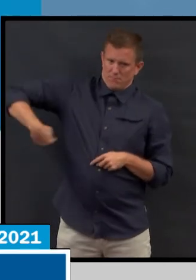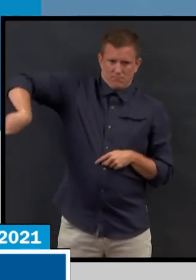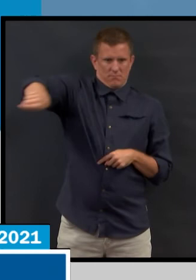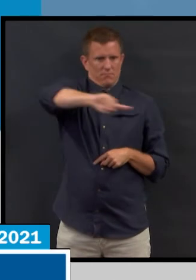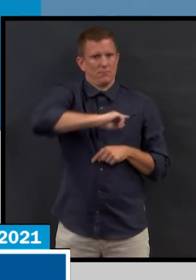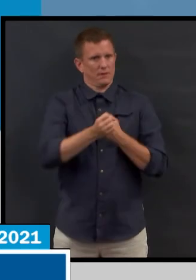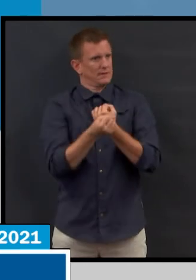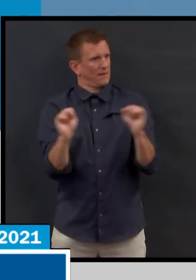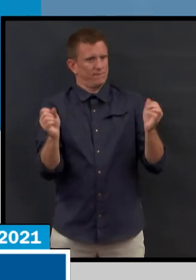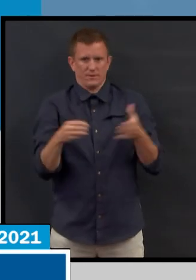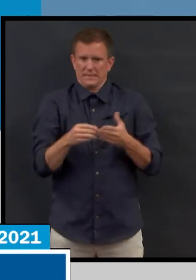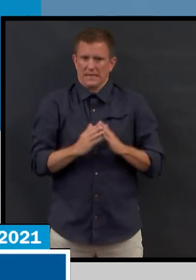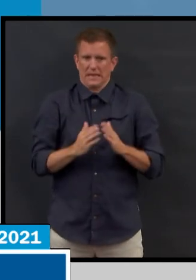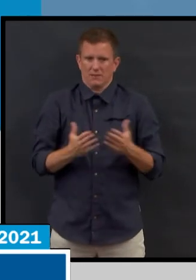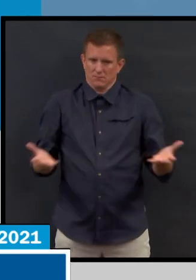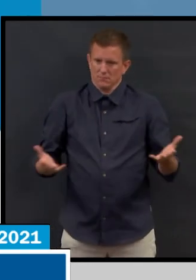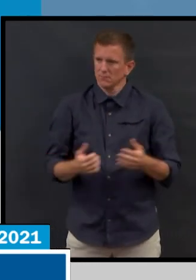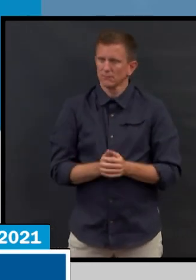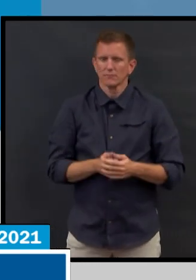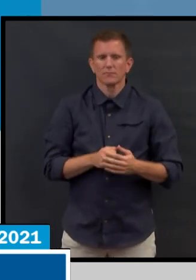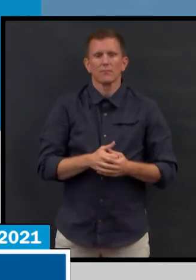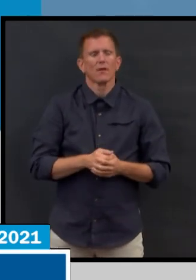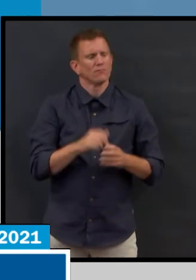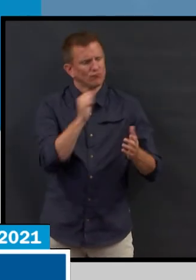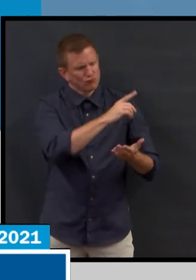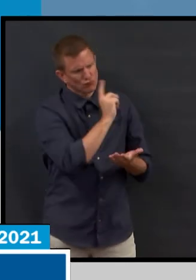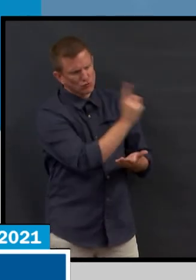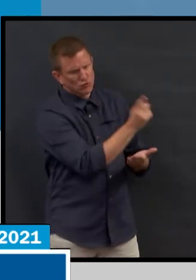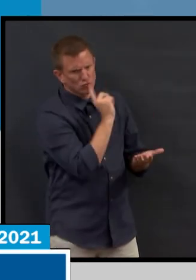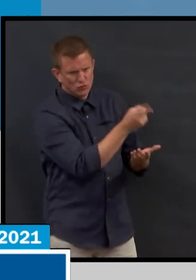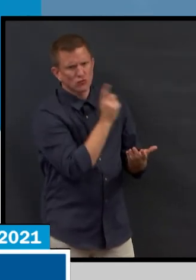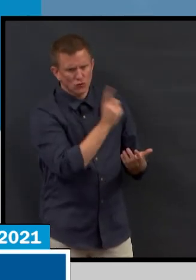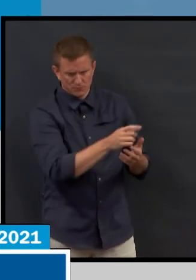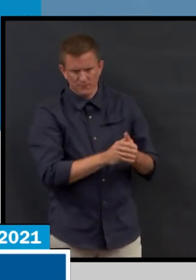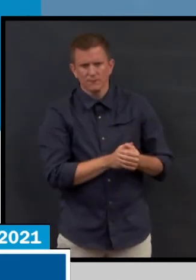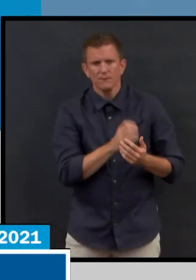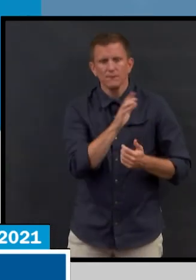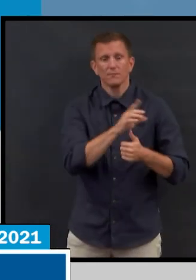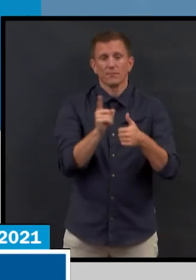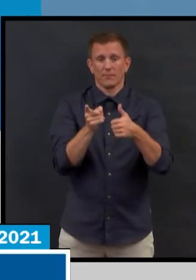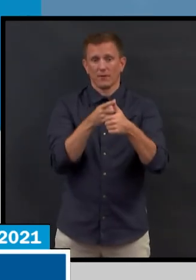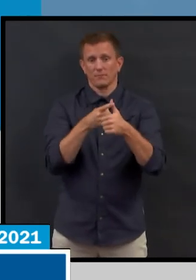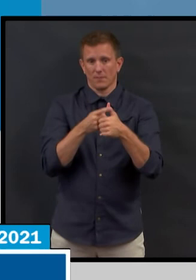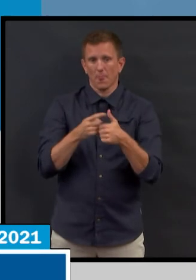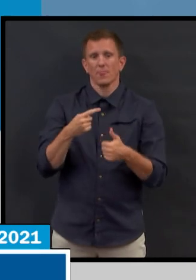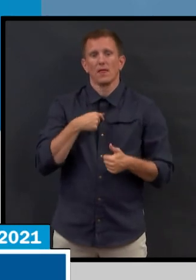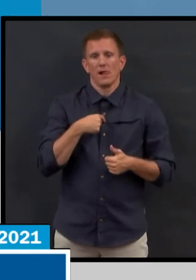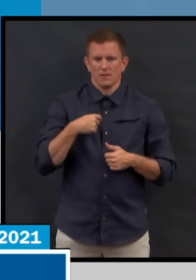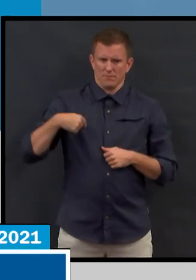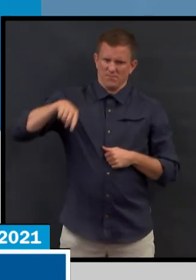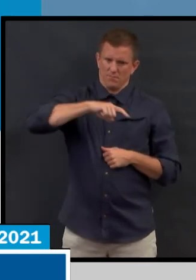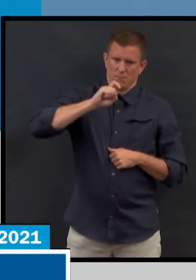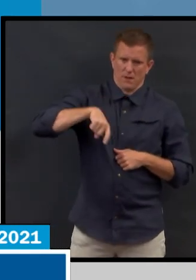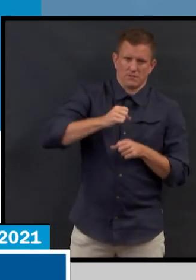and foremost we are making decisions for the city of denver based on data we look at our case rates